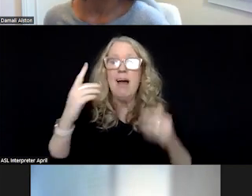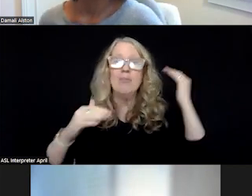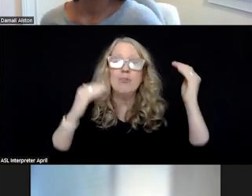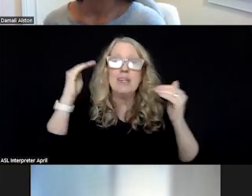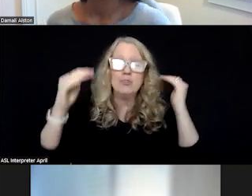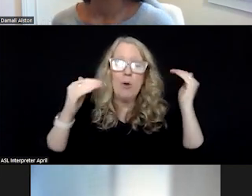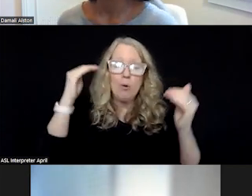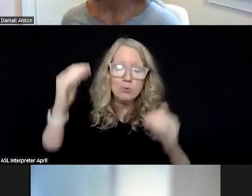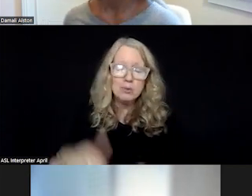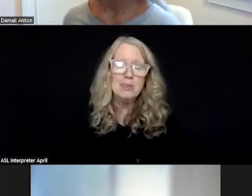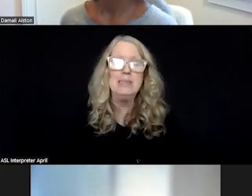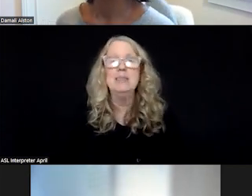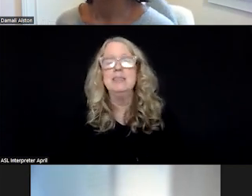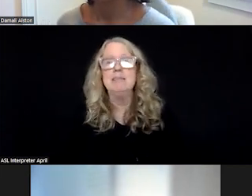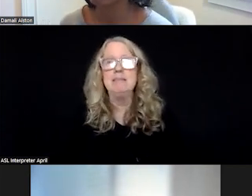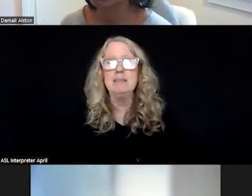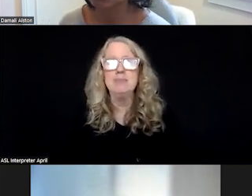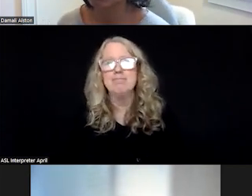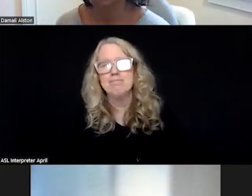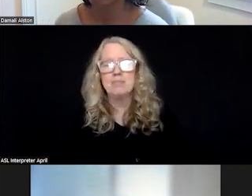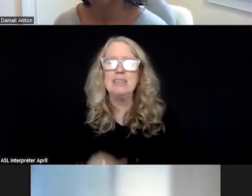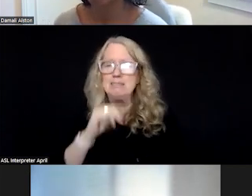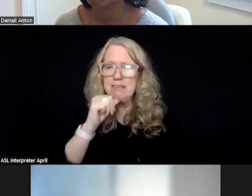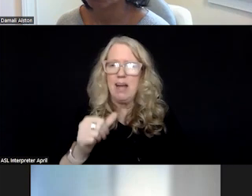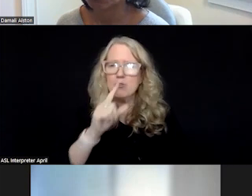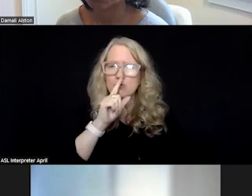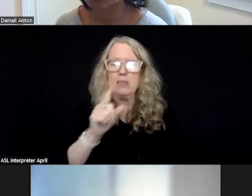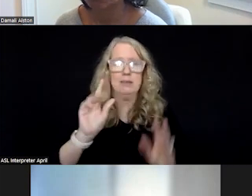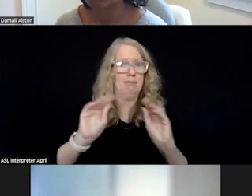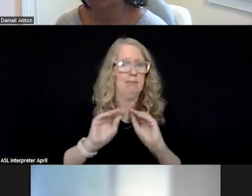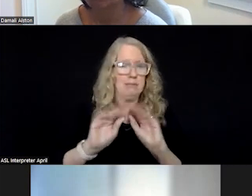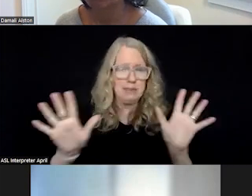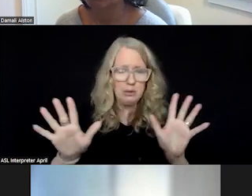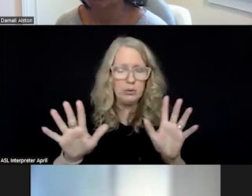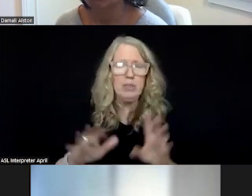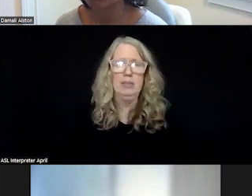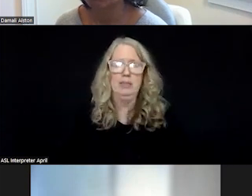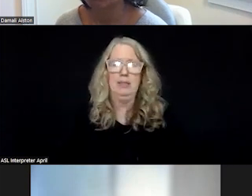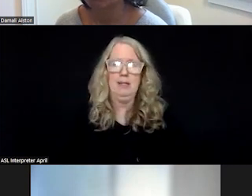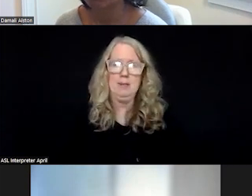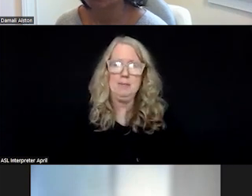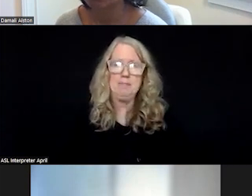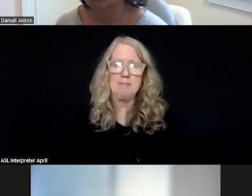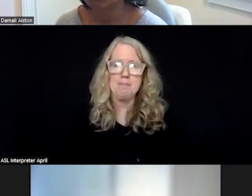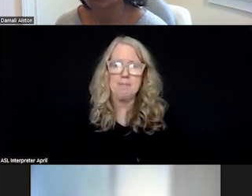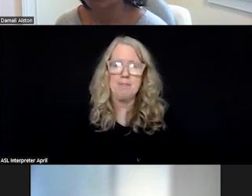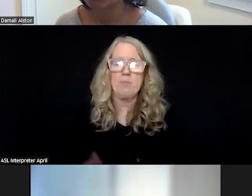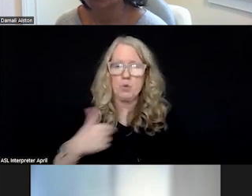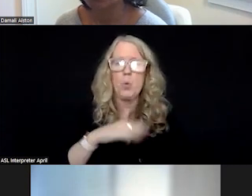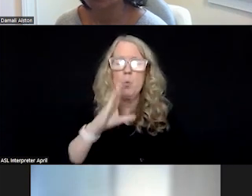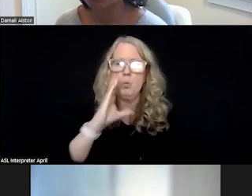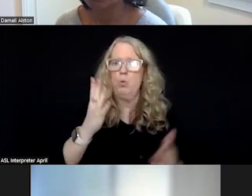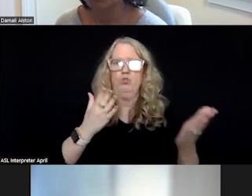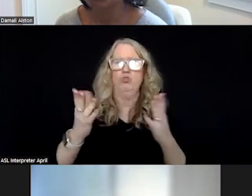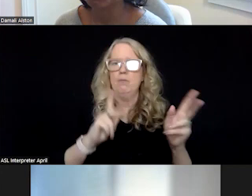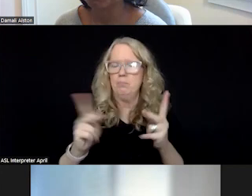IT IS LESS CLEAR. I THINK WE ARE GOING TO SERVE PEOPLE NO MATTER WHAT COMING IN